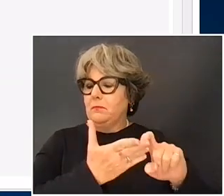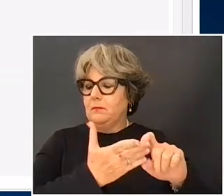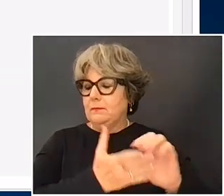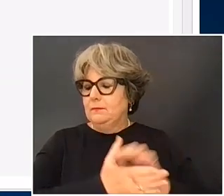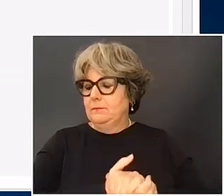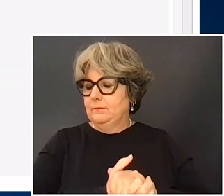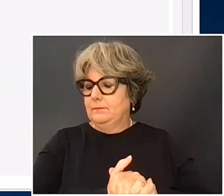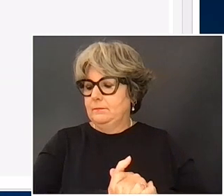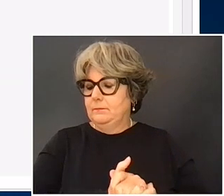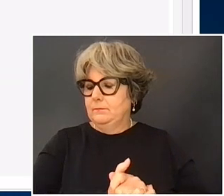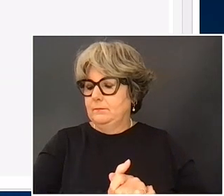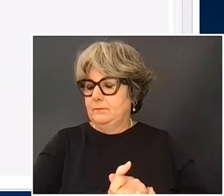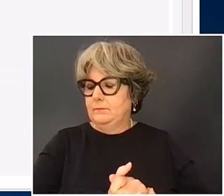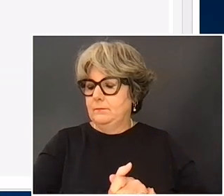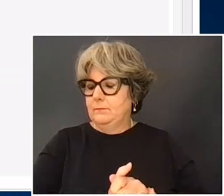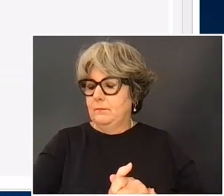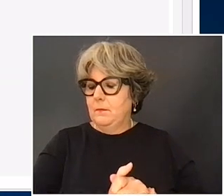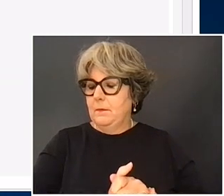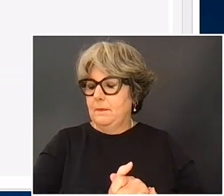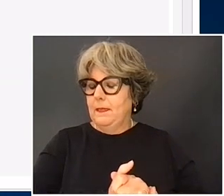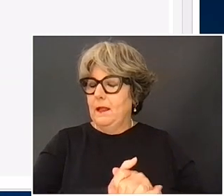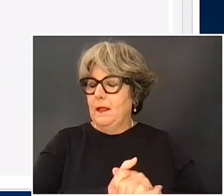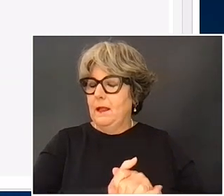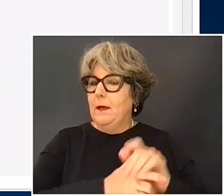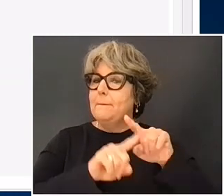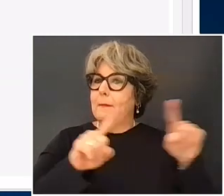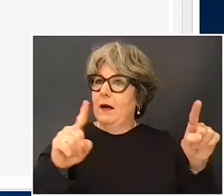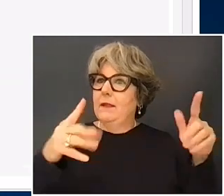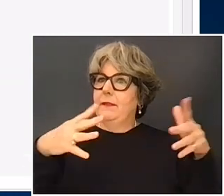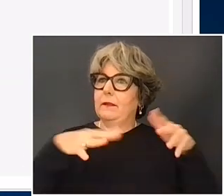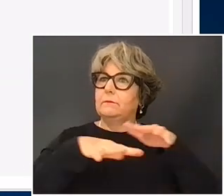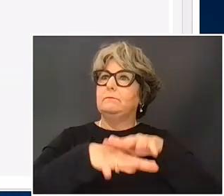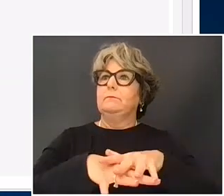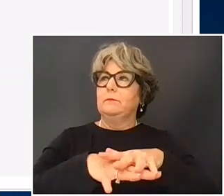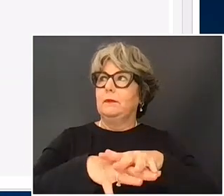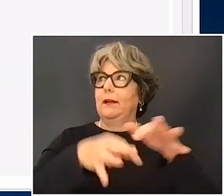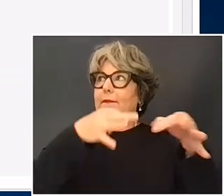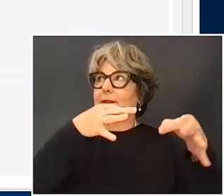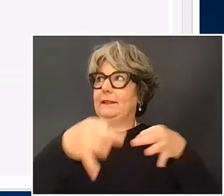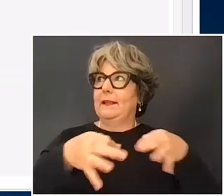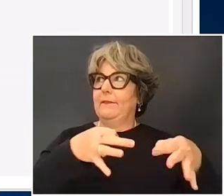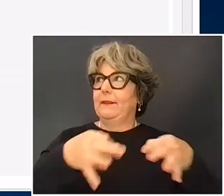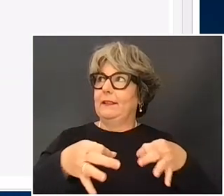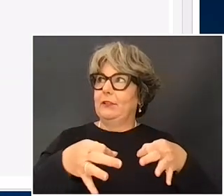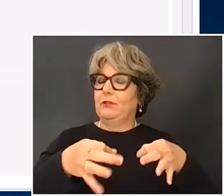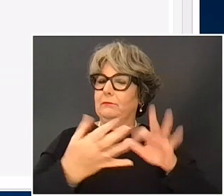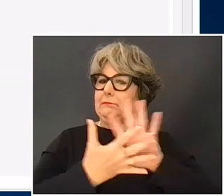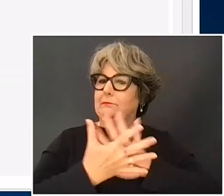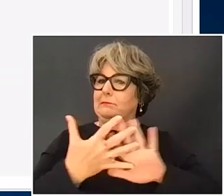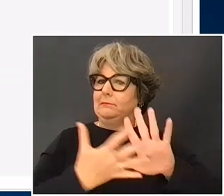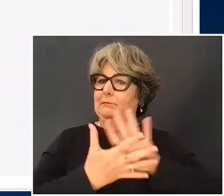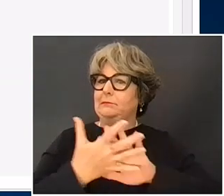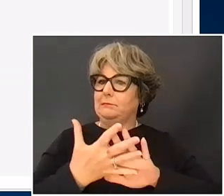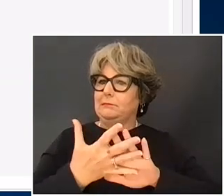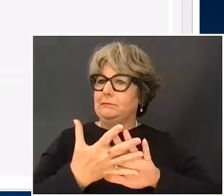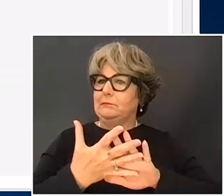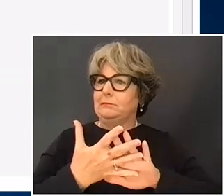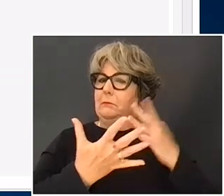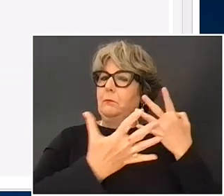definitions- the overlap and the intersection of the definitions, that's a little blurry, right? So I know there's a focus on Title IV